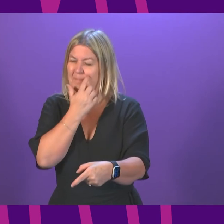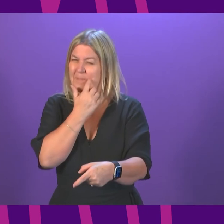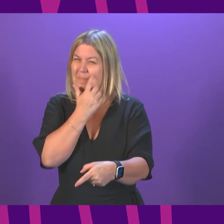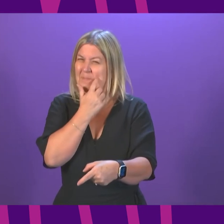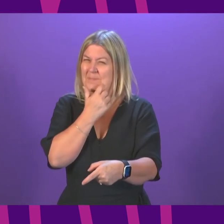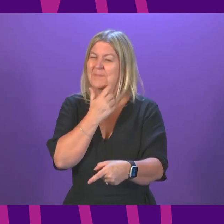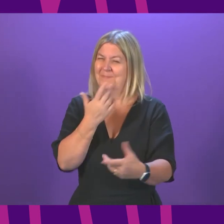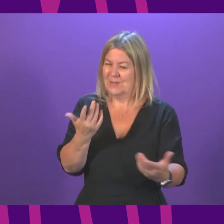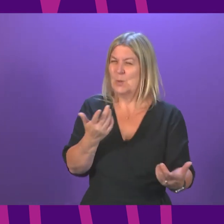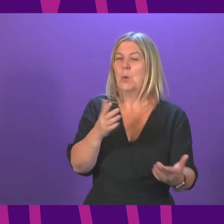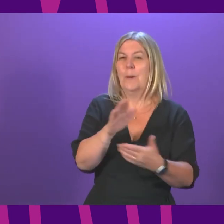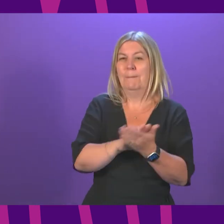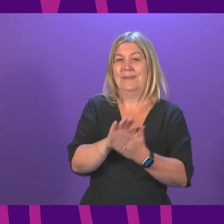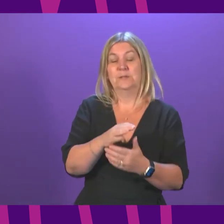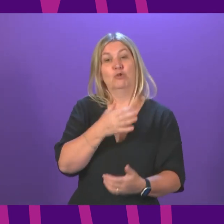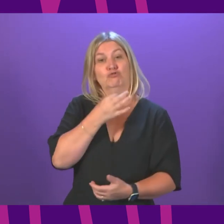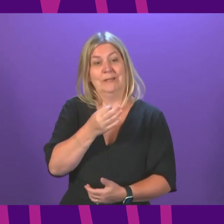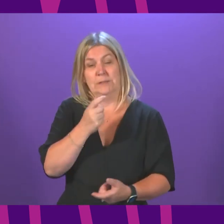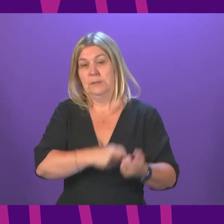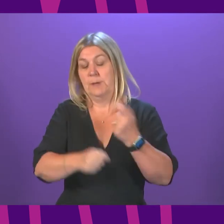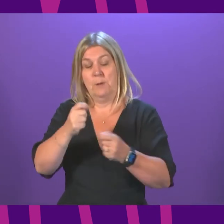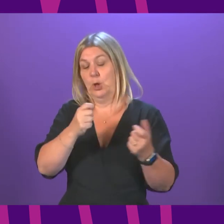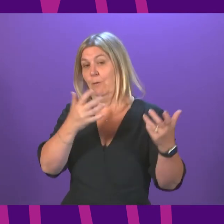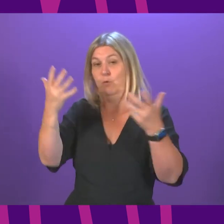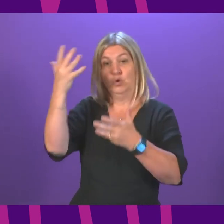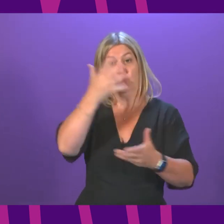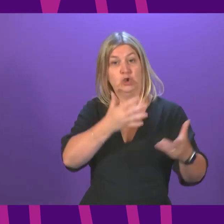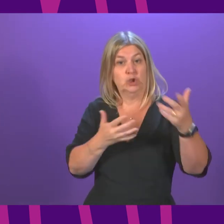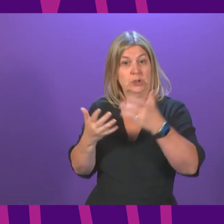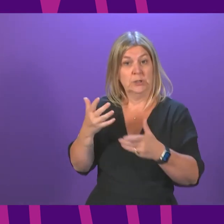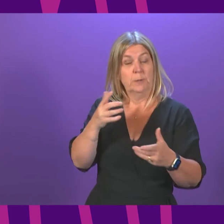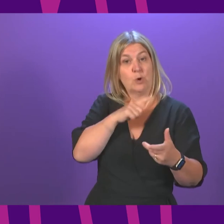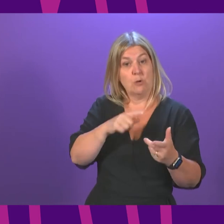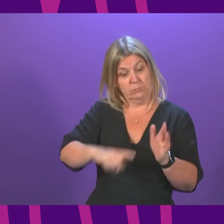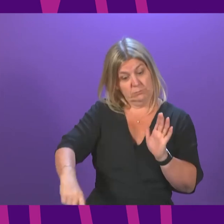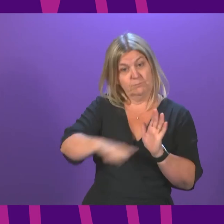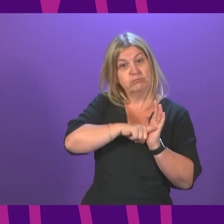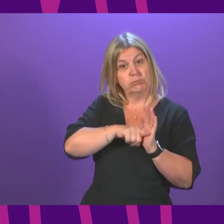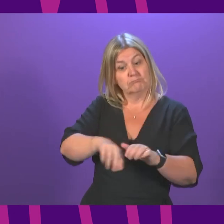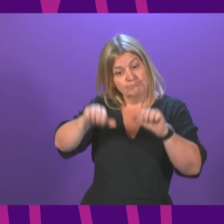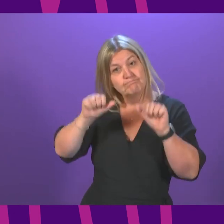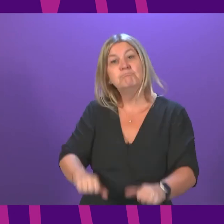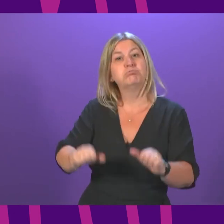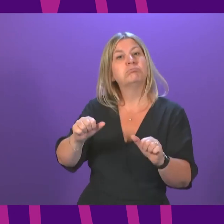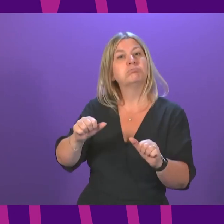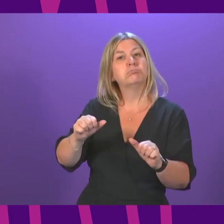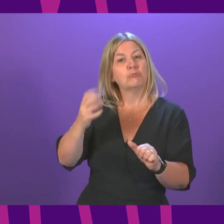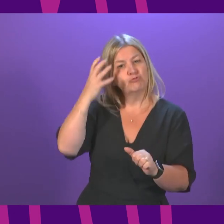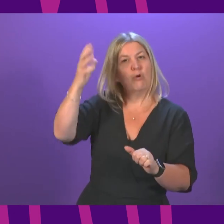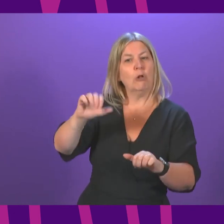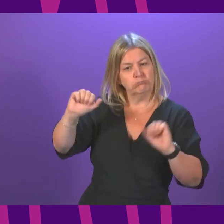the risk of putting confusion into statute. From the discussions during and tenor of today’s